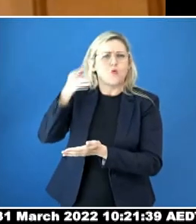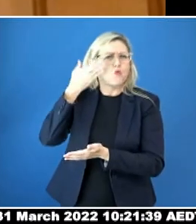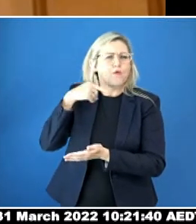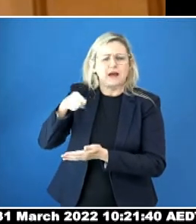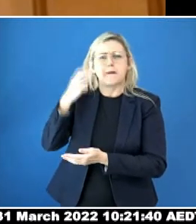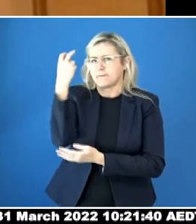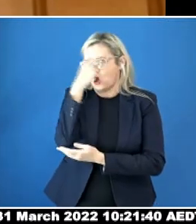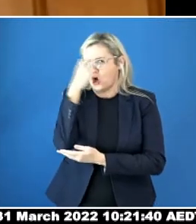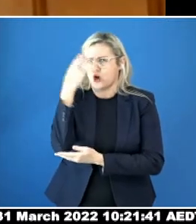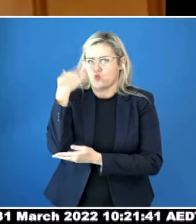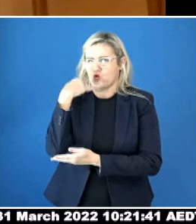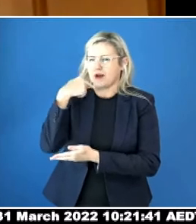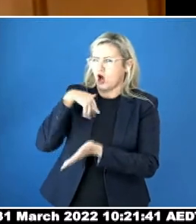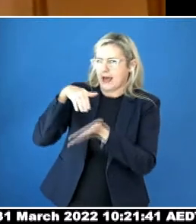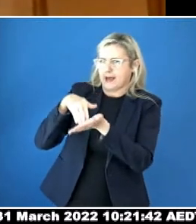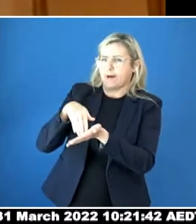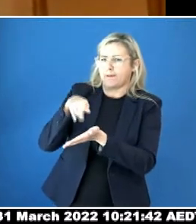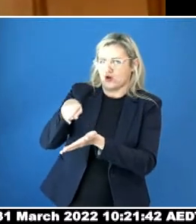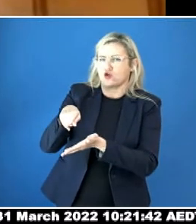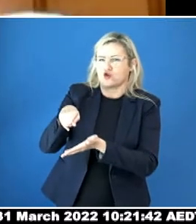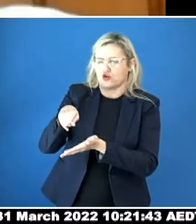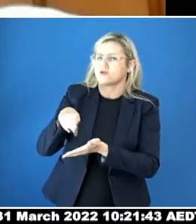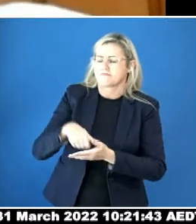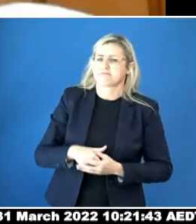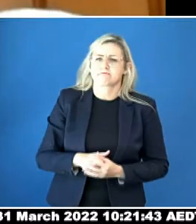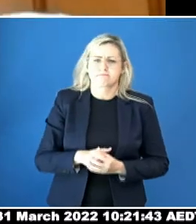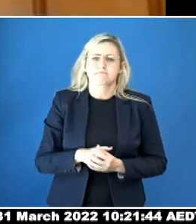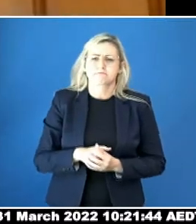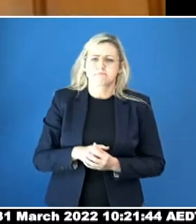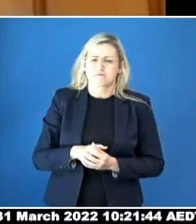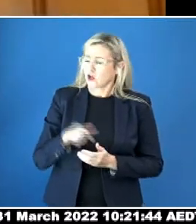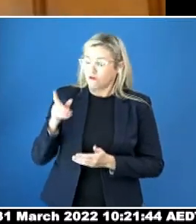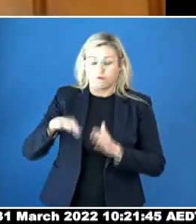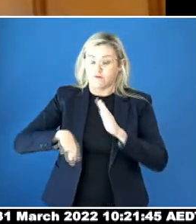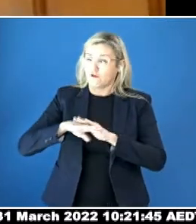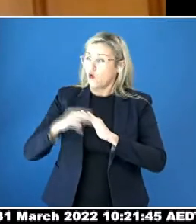her name. She was blind.